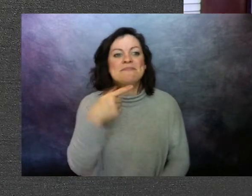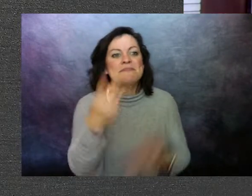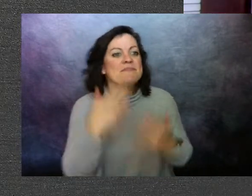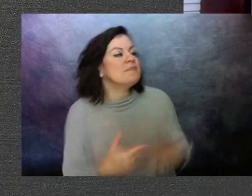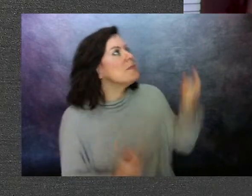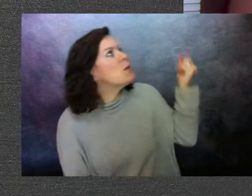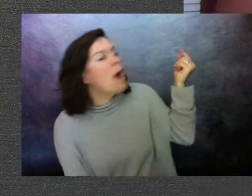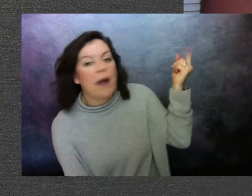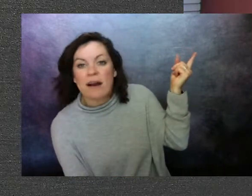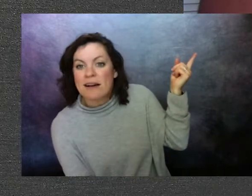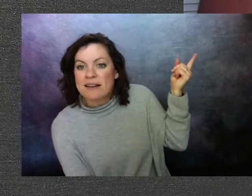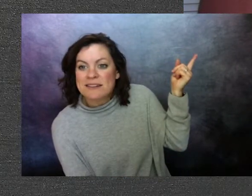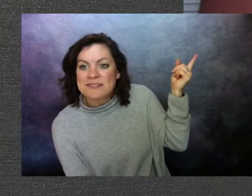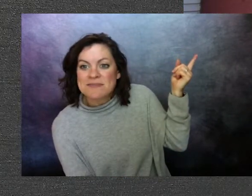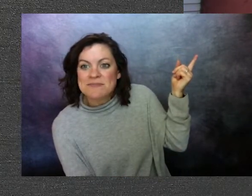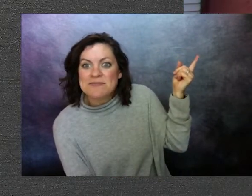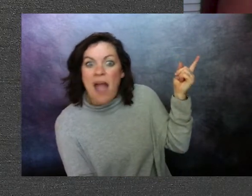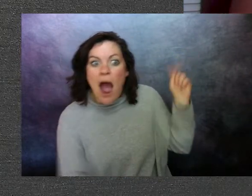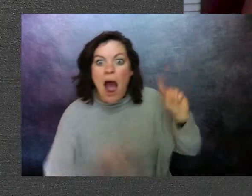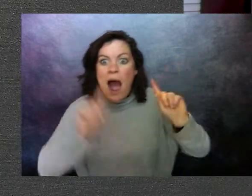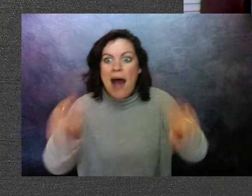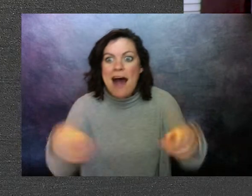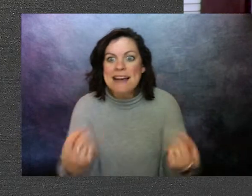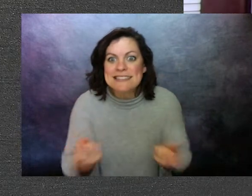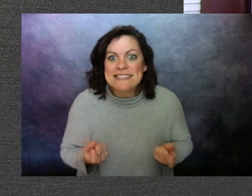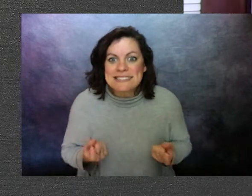Here is a man, a guy, on a sled.